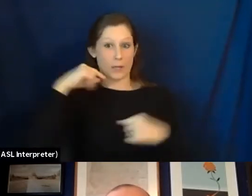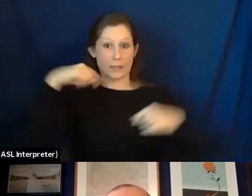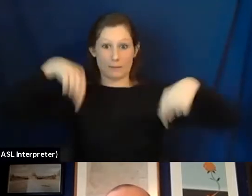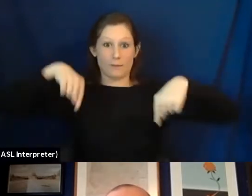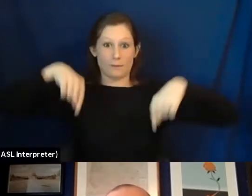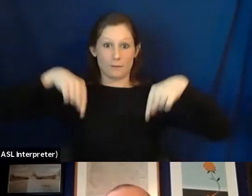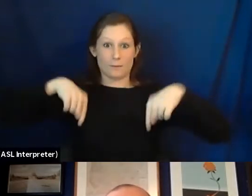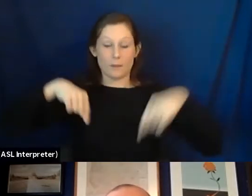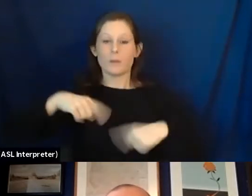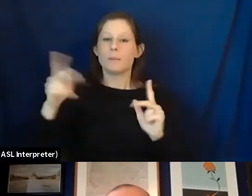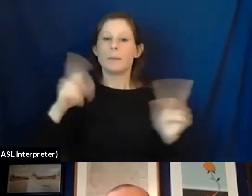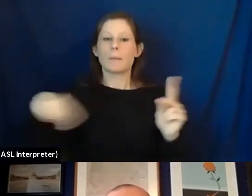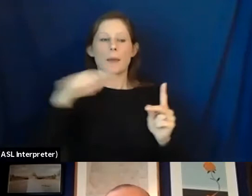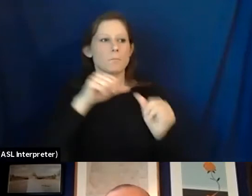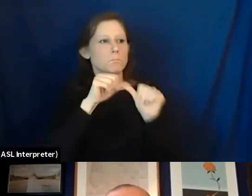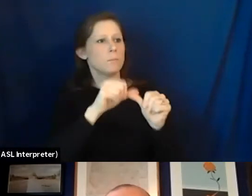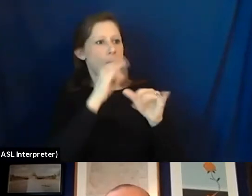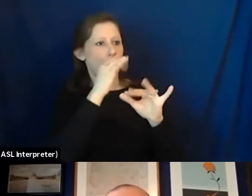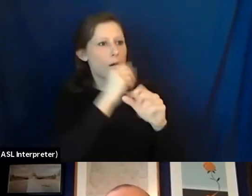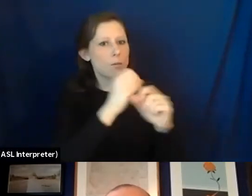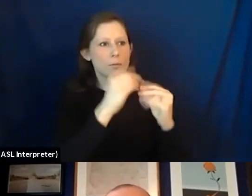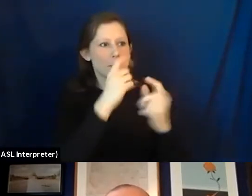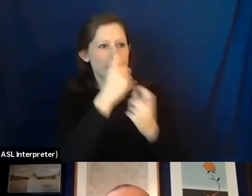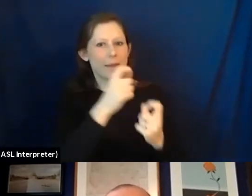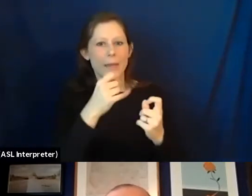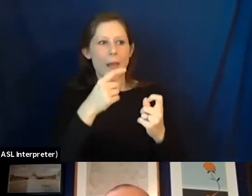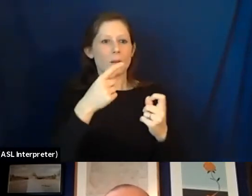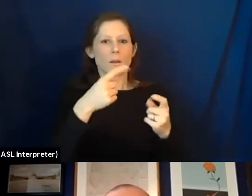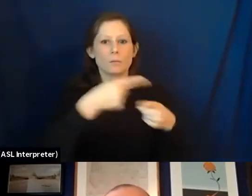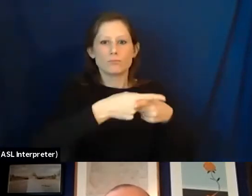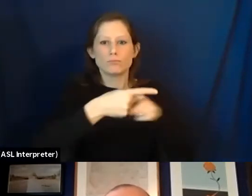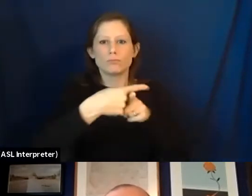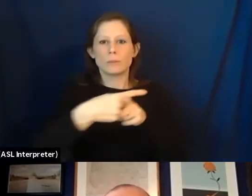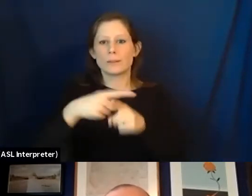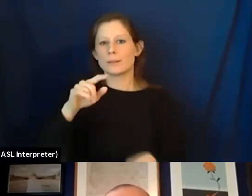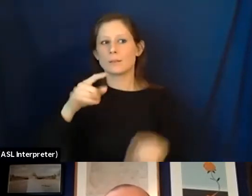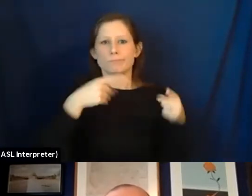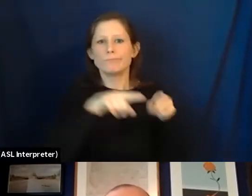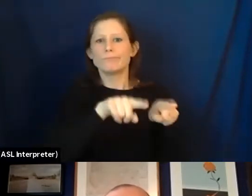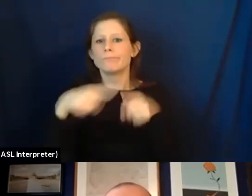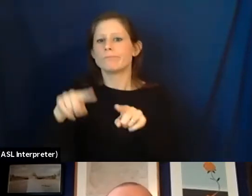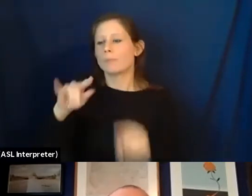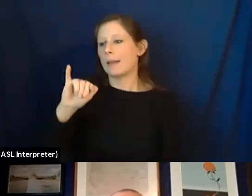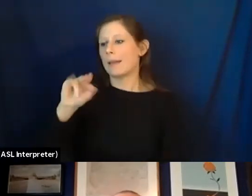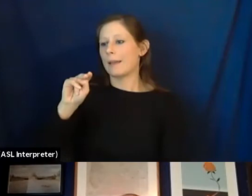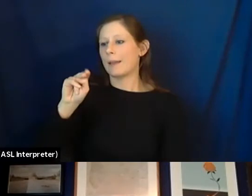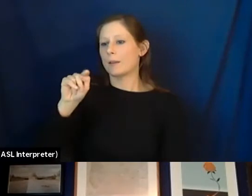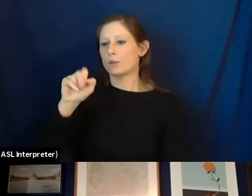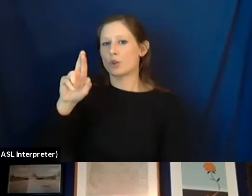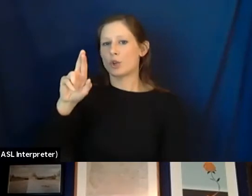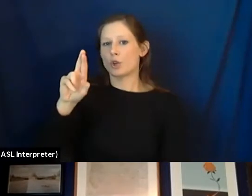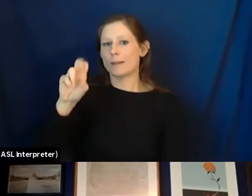awareness of intersectionality and growing awareness that we need to be looking at accessibility